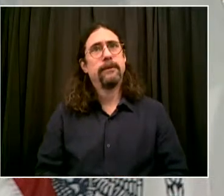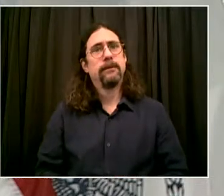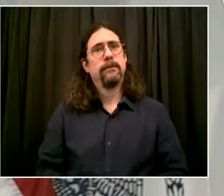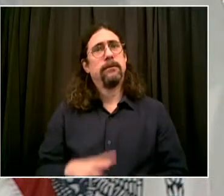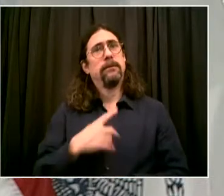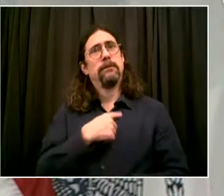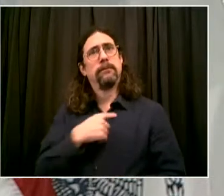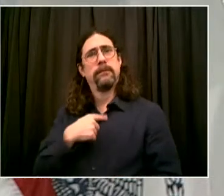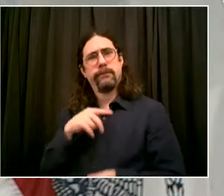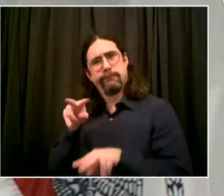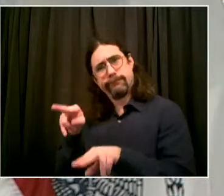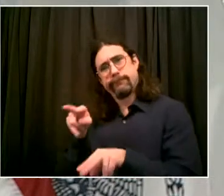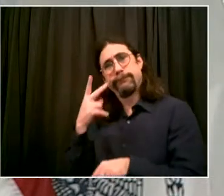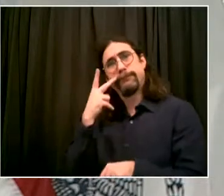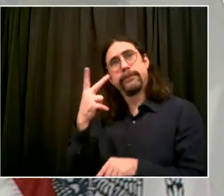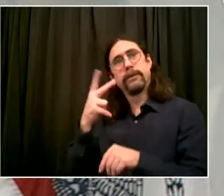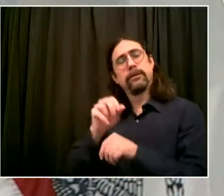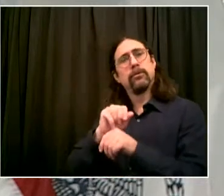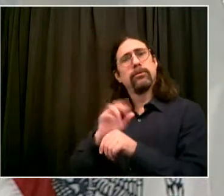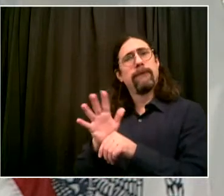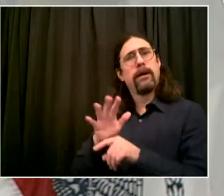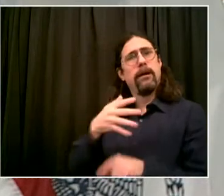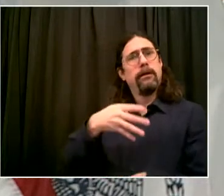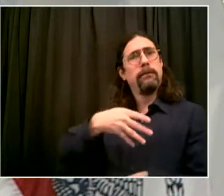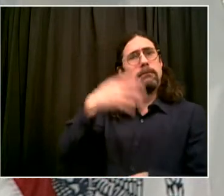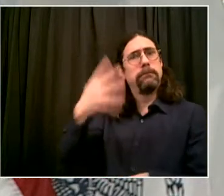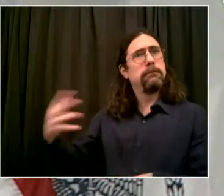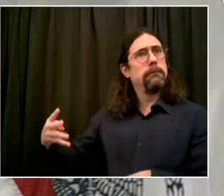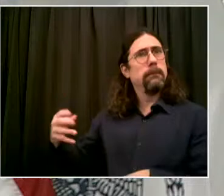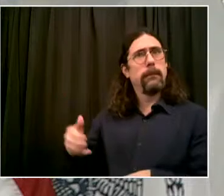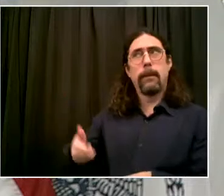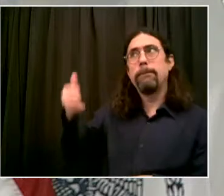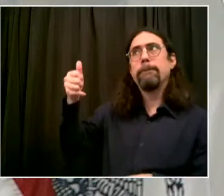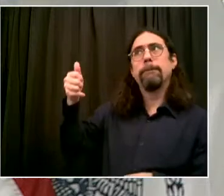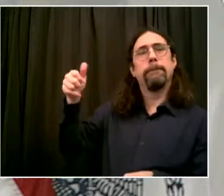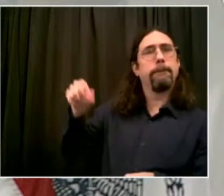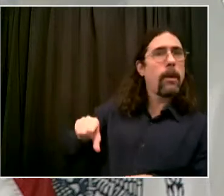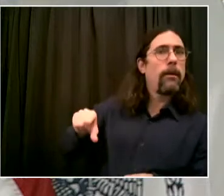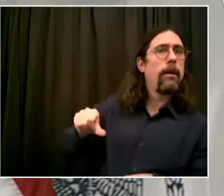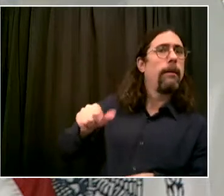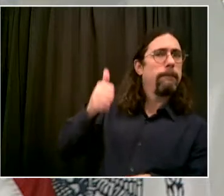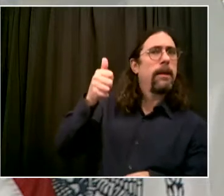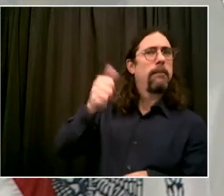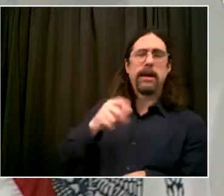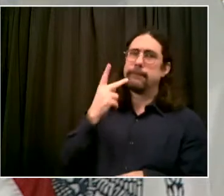ALREADY WITH THESE VACCINES. THE PROJECTED REAEALITY HAS COME